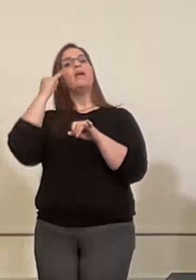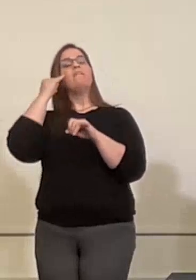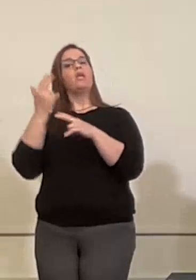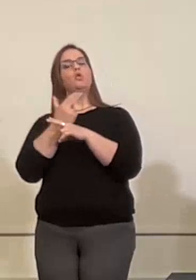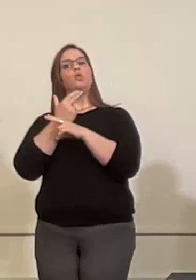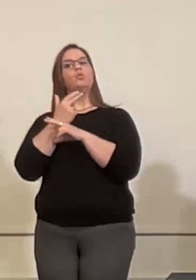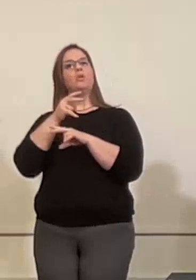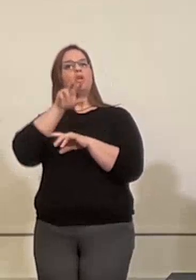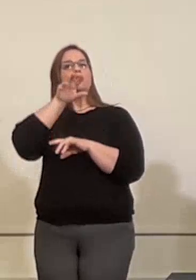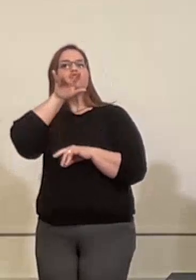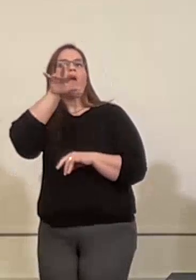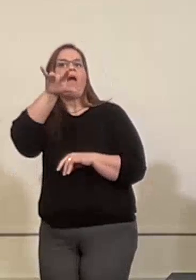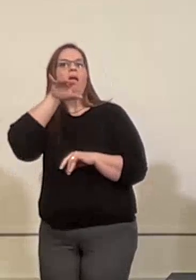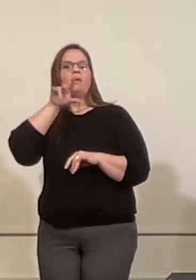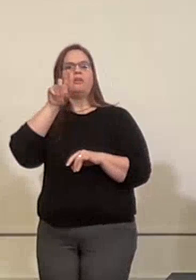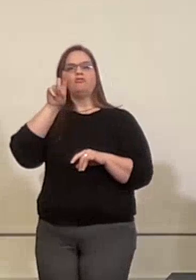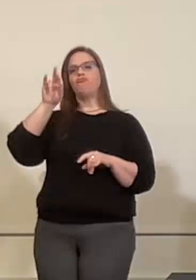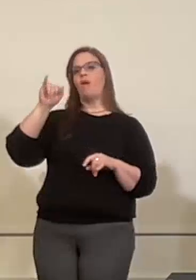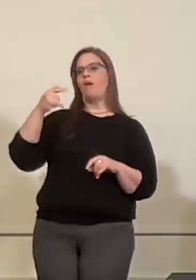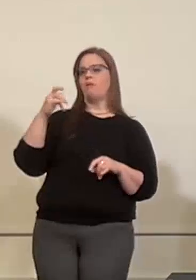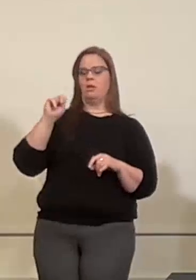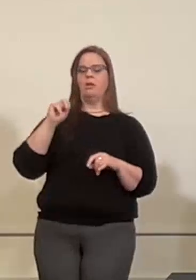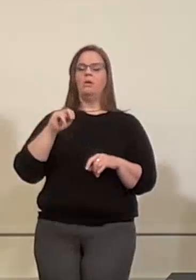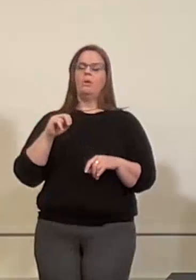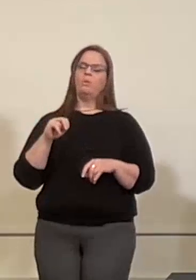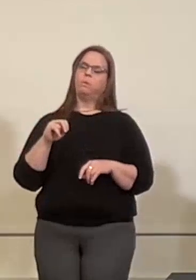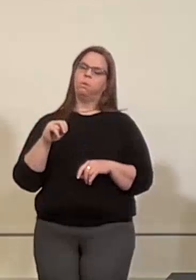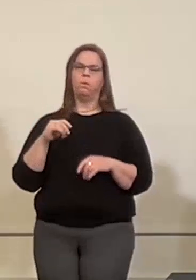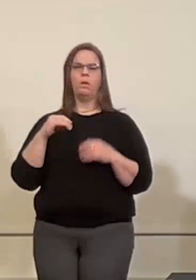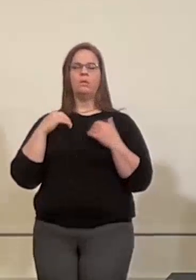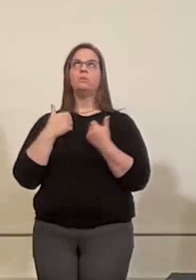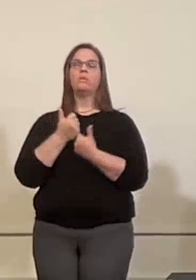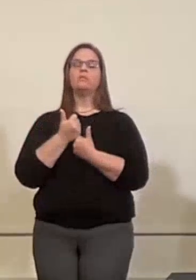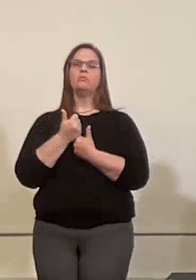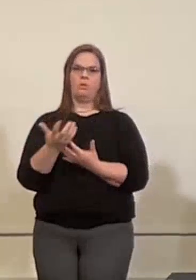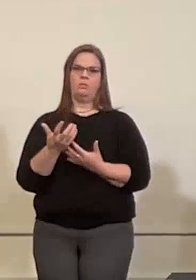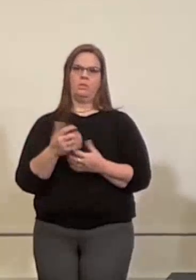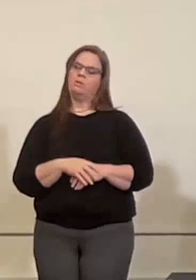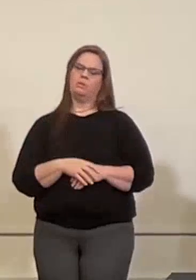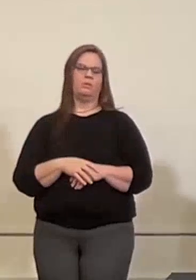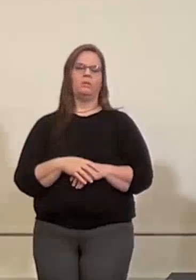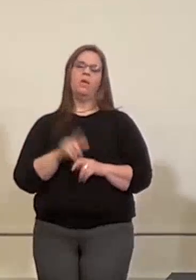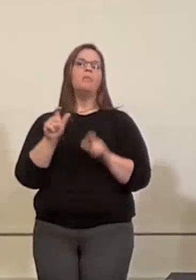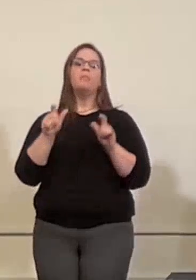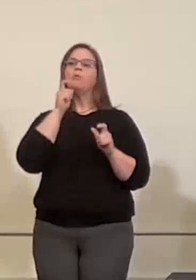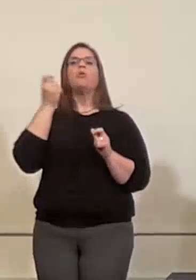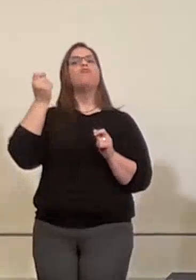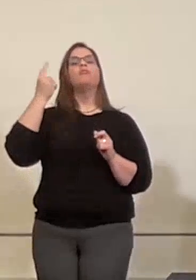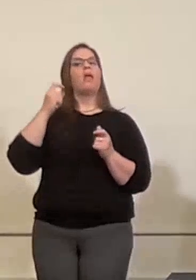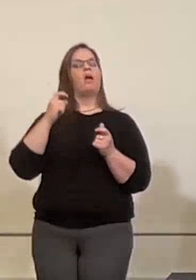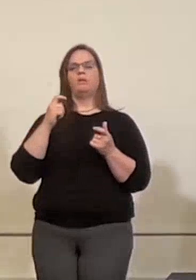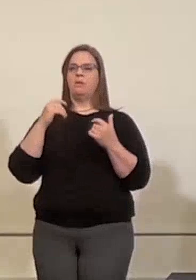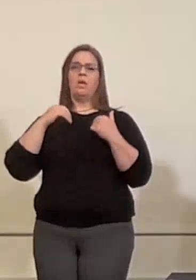was incredibly exhausting. People don't realize how exhausting it is to dictate.